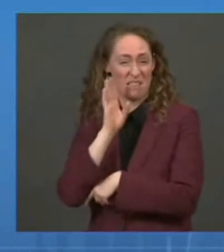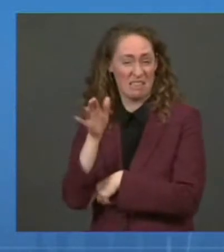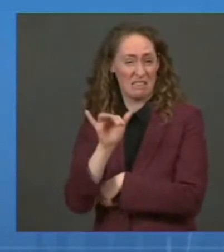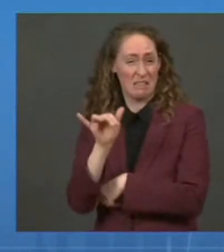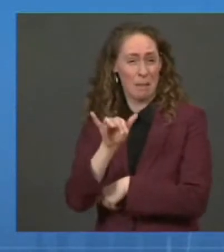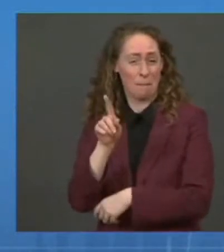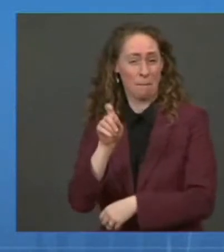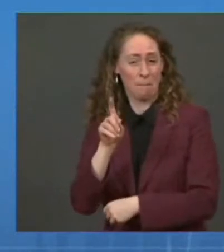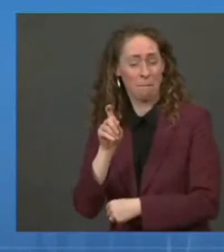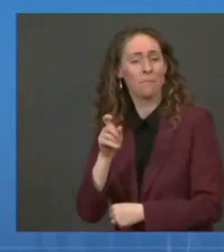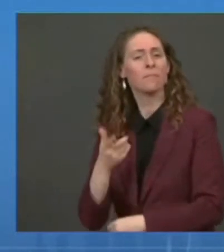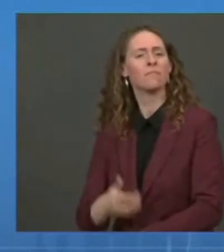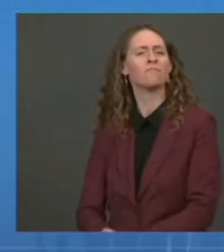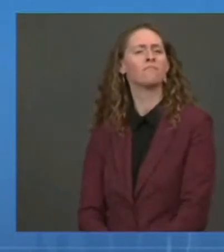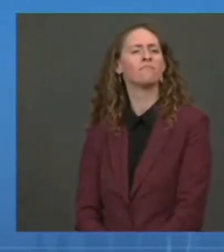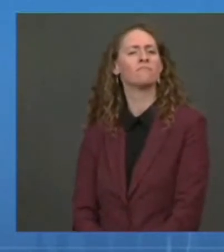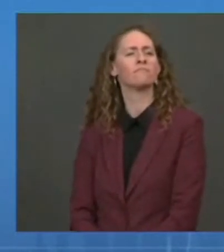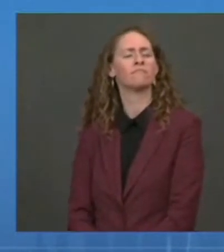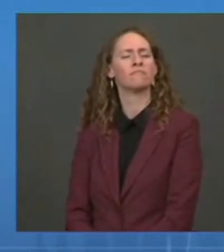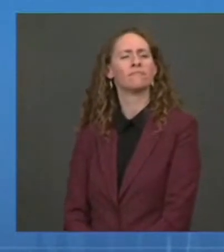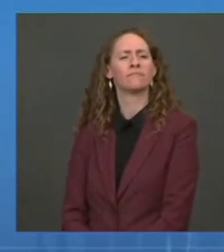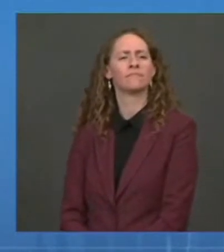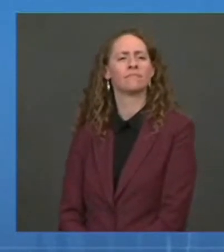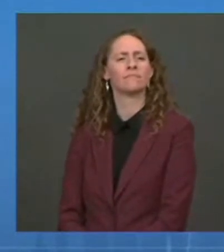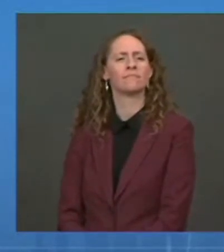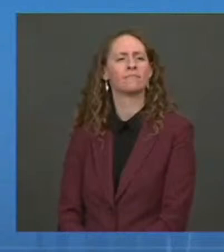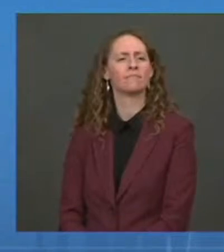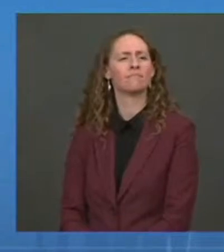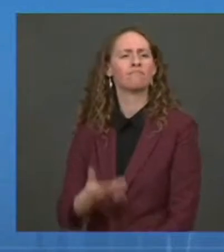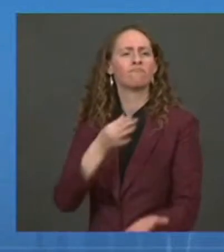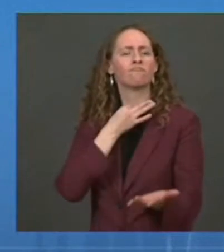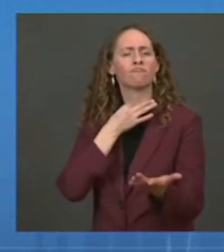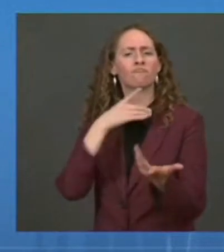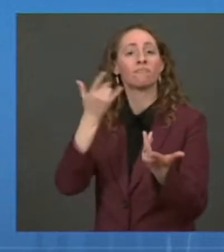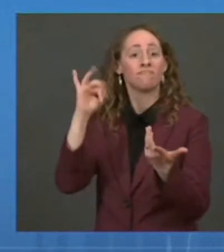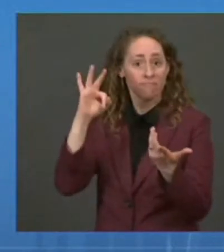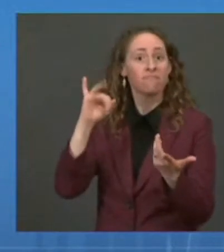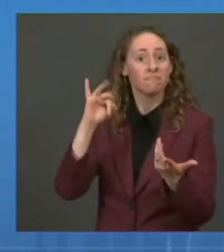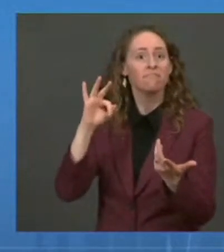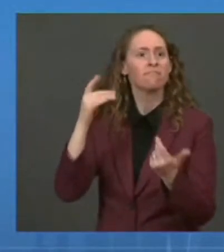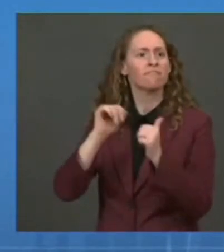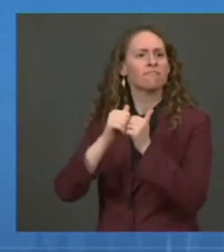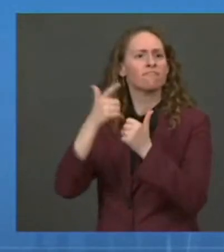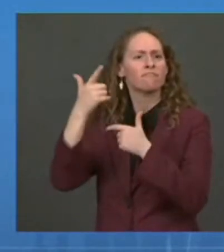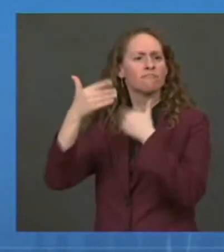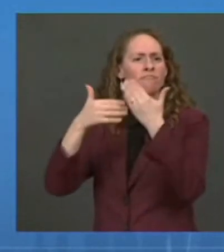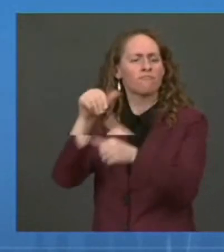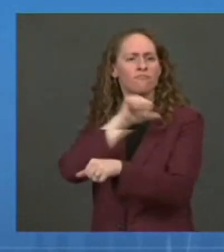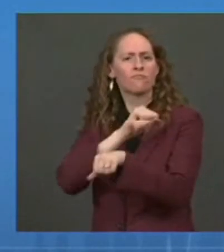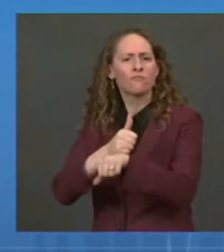AND WHATDOESTHREGULATORY PROCESS LOOK LIKE WOULD IT BE SIMILAR TO BOOSTERS CLEARED